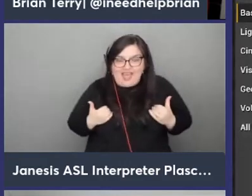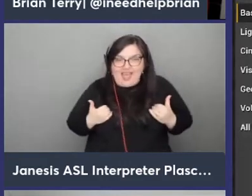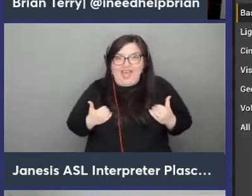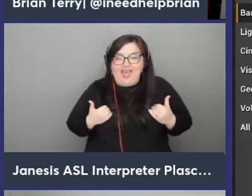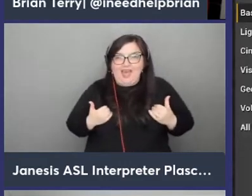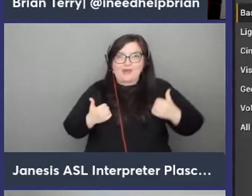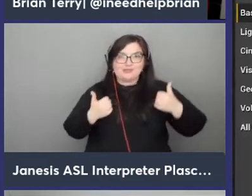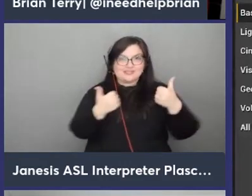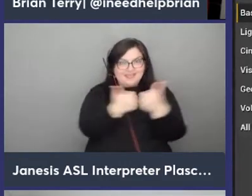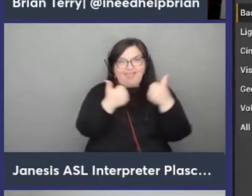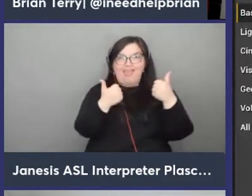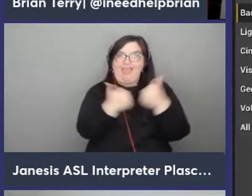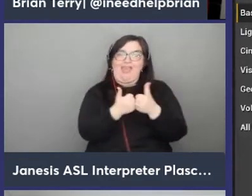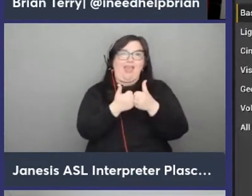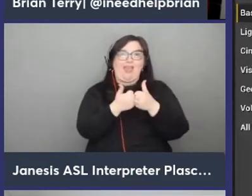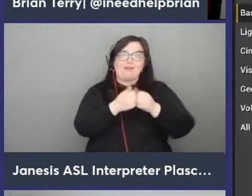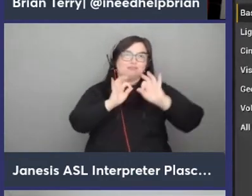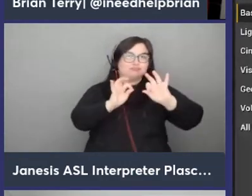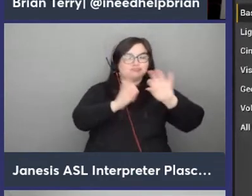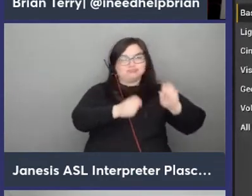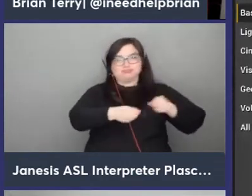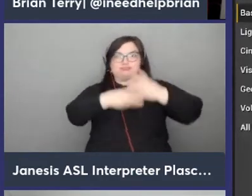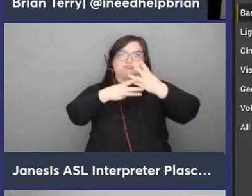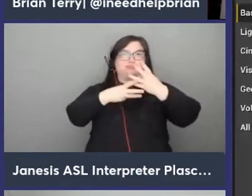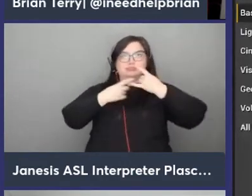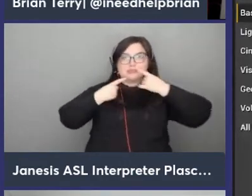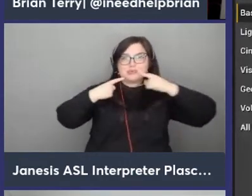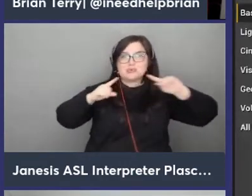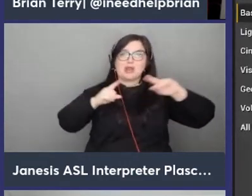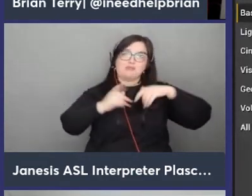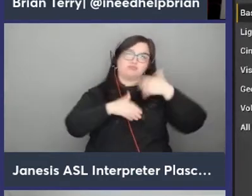We plan to release this as open source as well